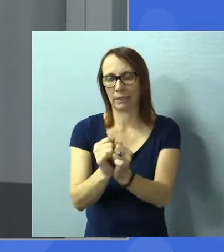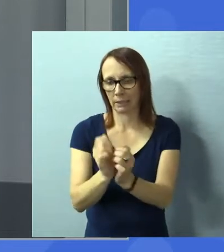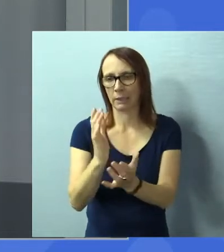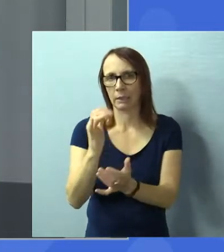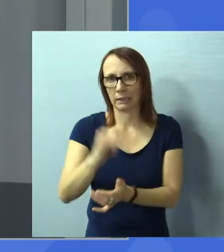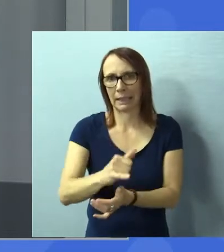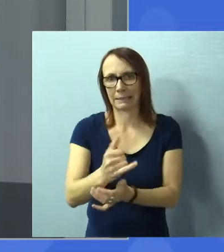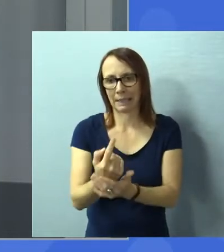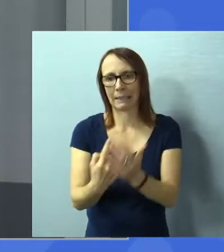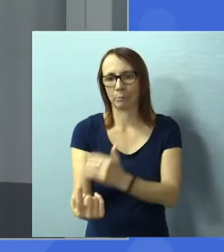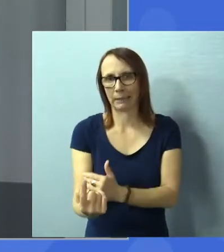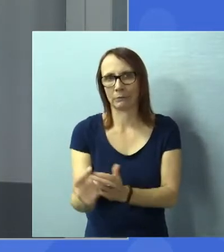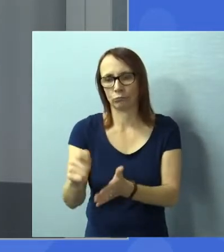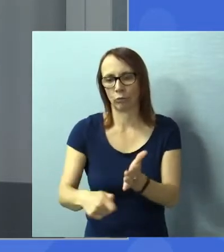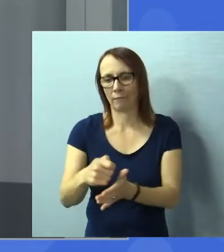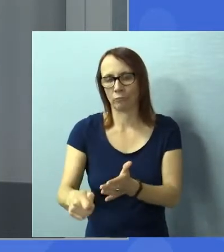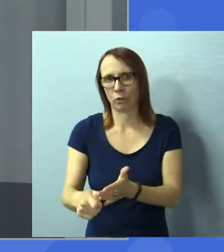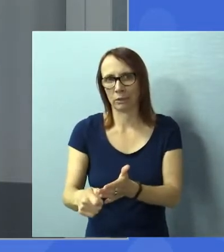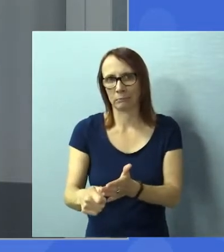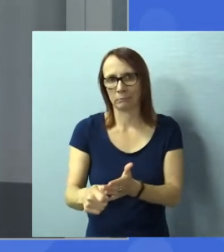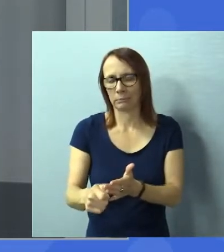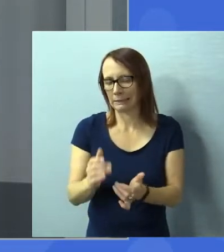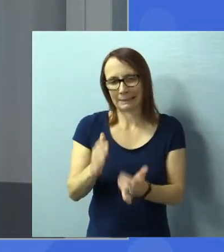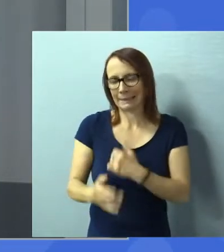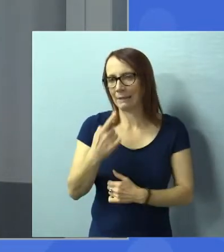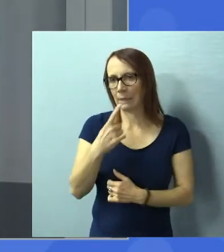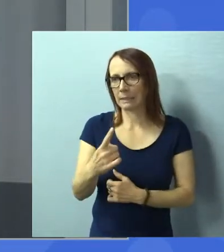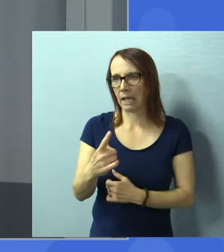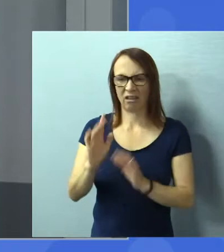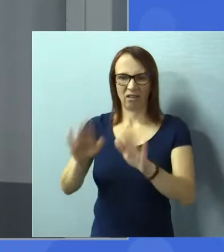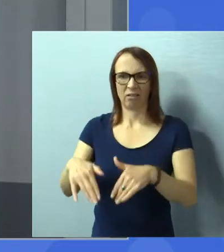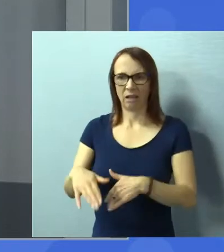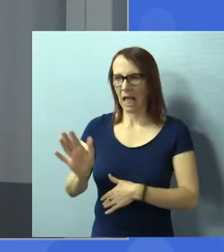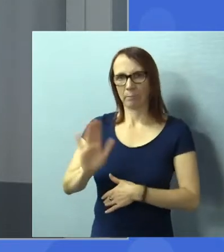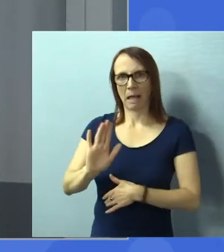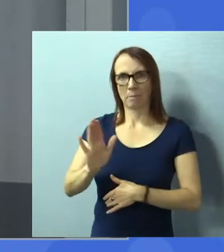unilaterally there is no intention to legislate without the consent of the UK